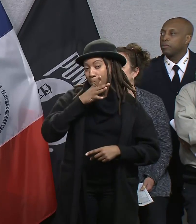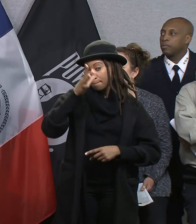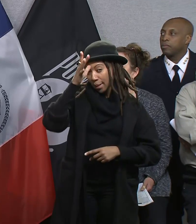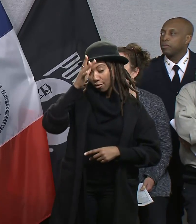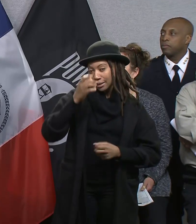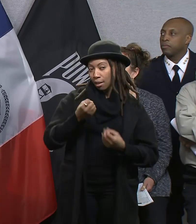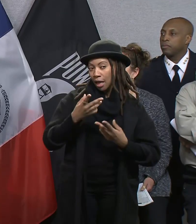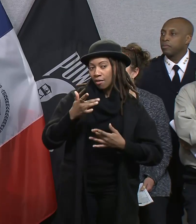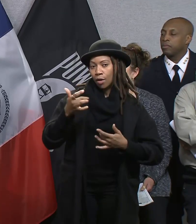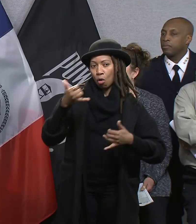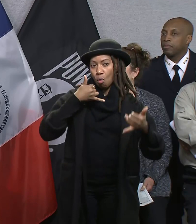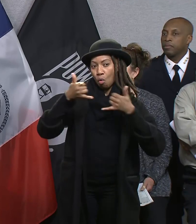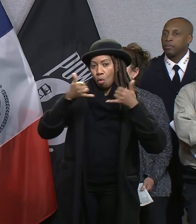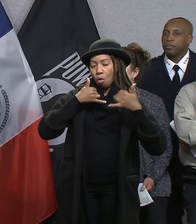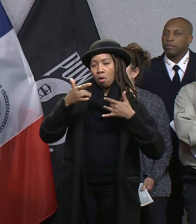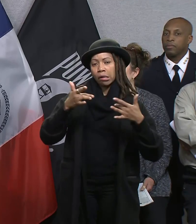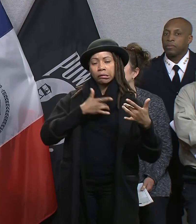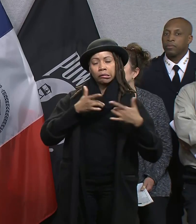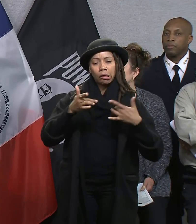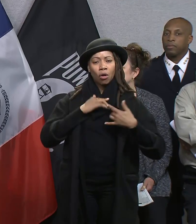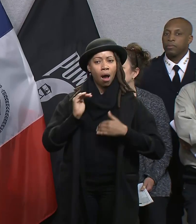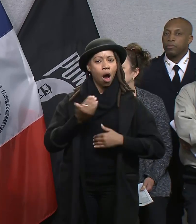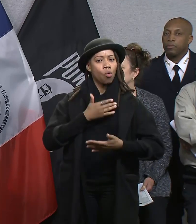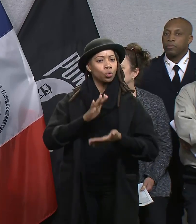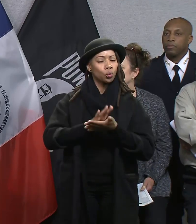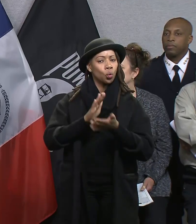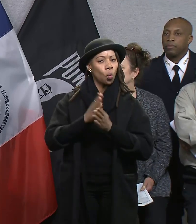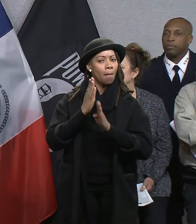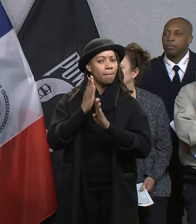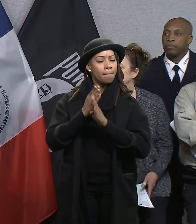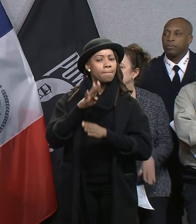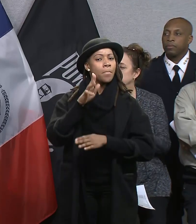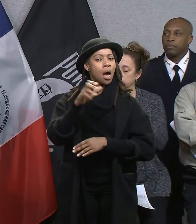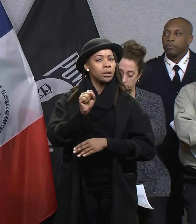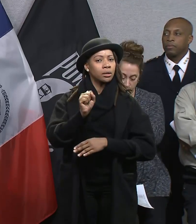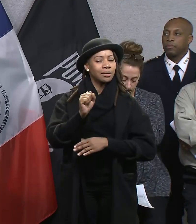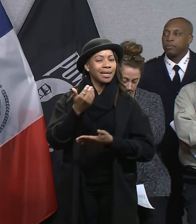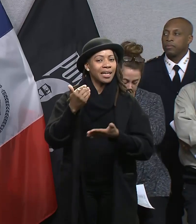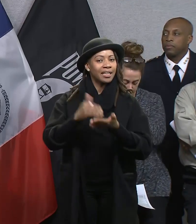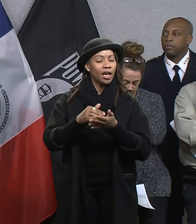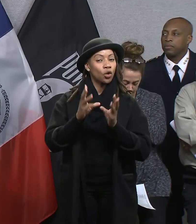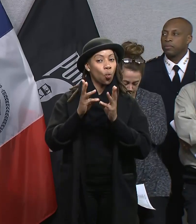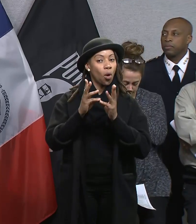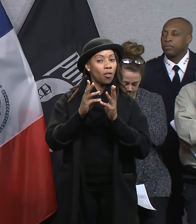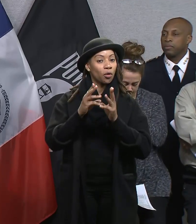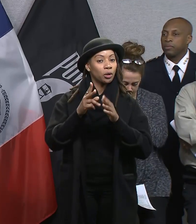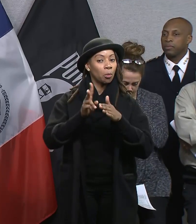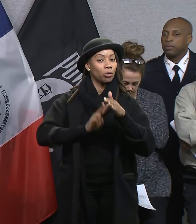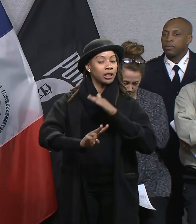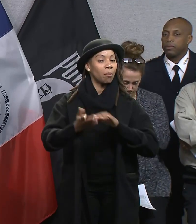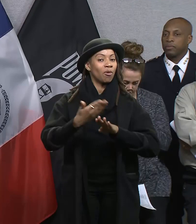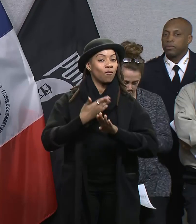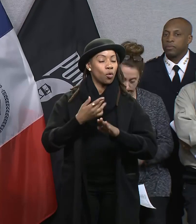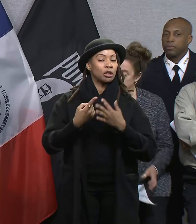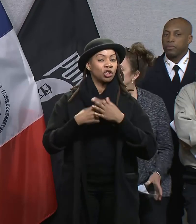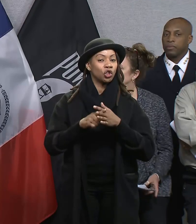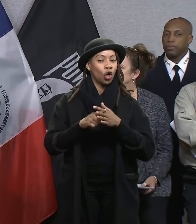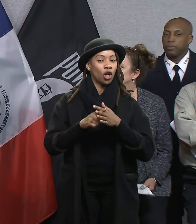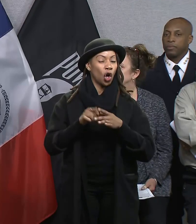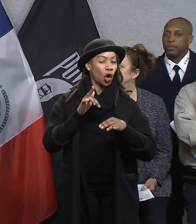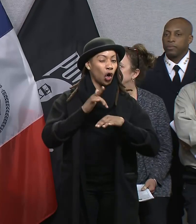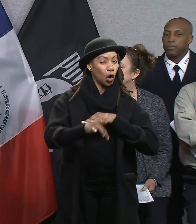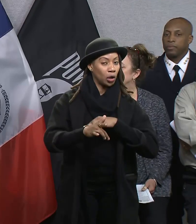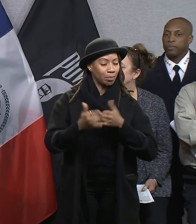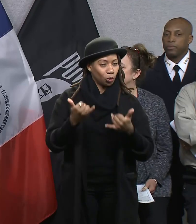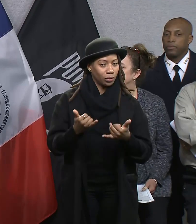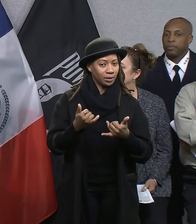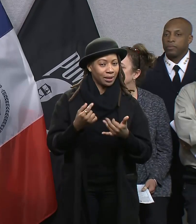SCHOOL IS IN